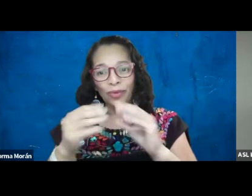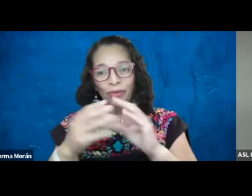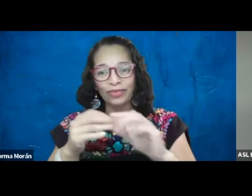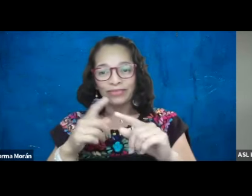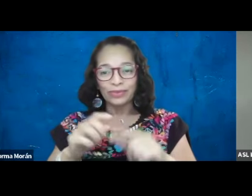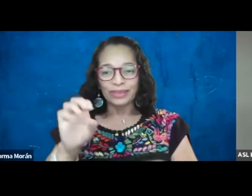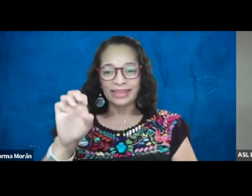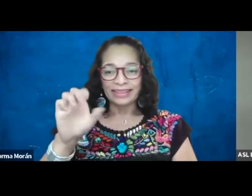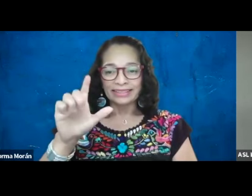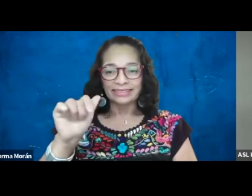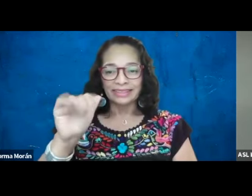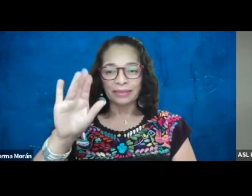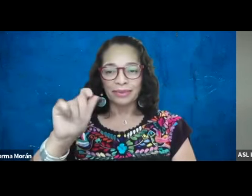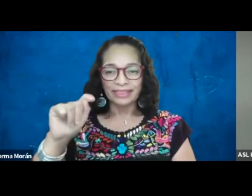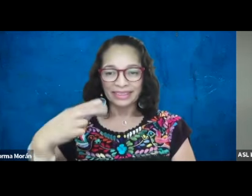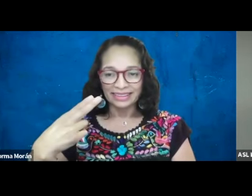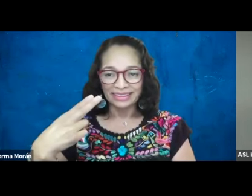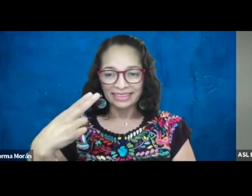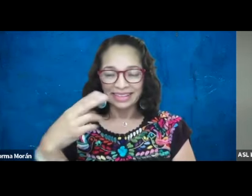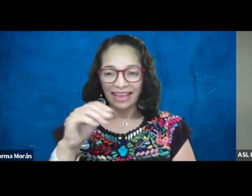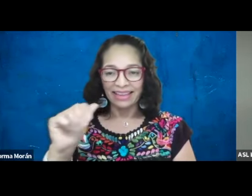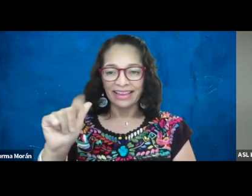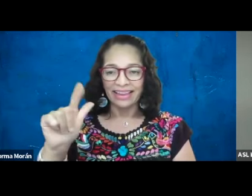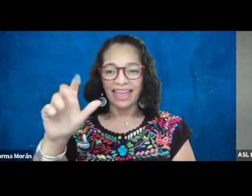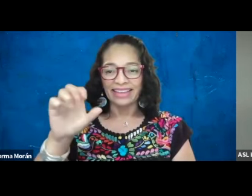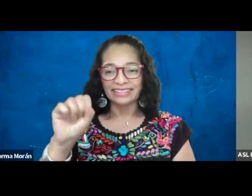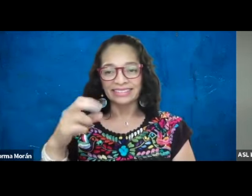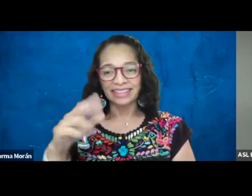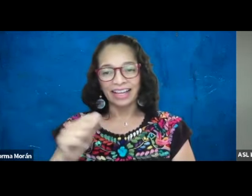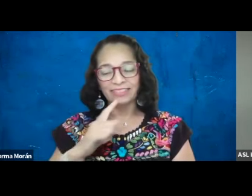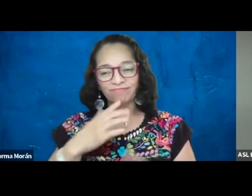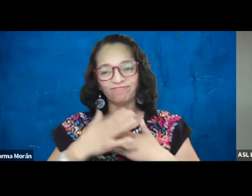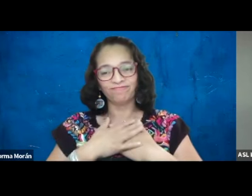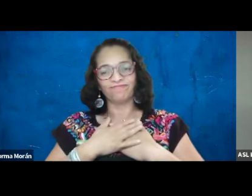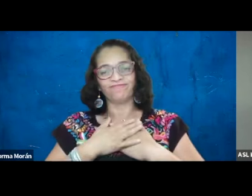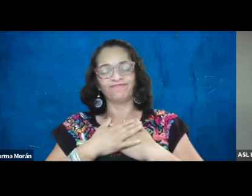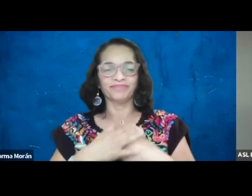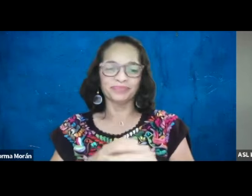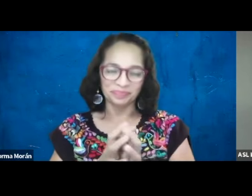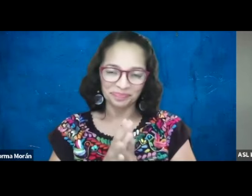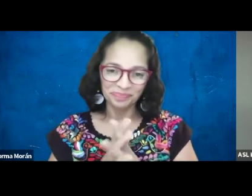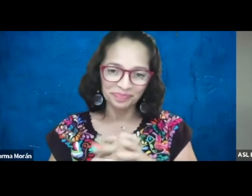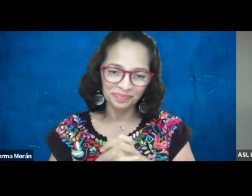And it has been wonderful being able to listen to the story from Elizabeth and Alesha.